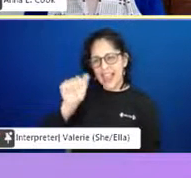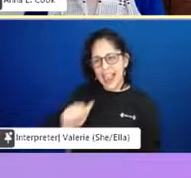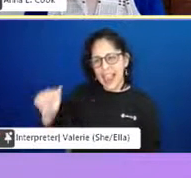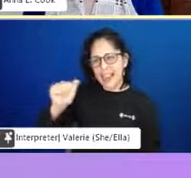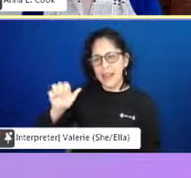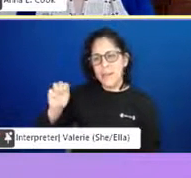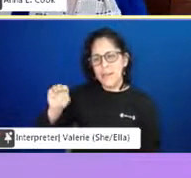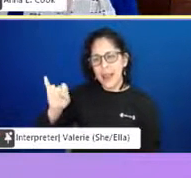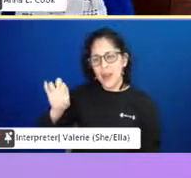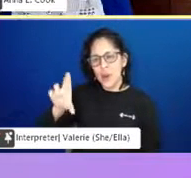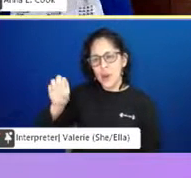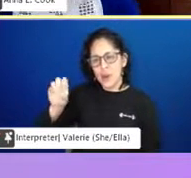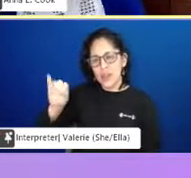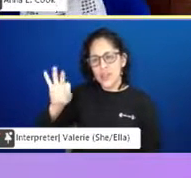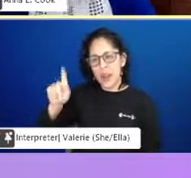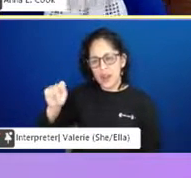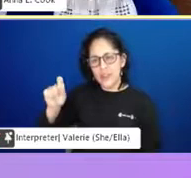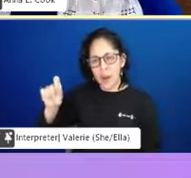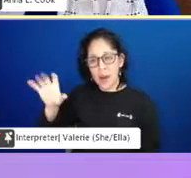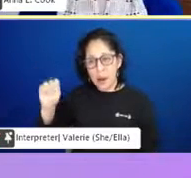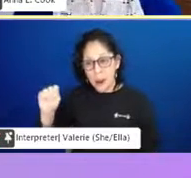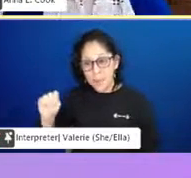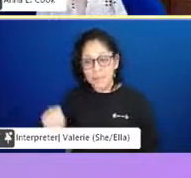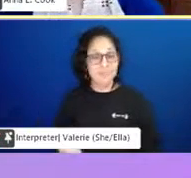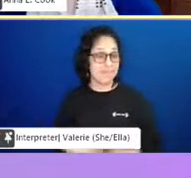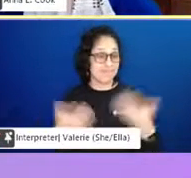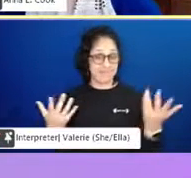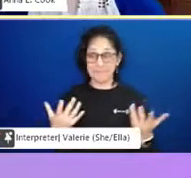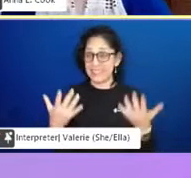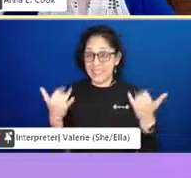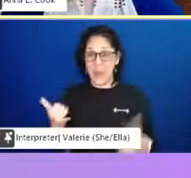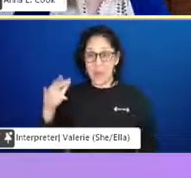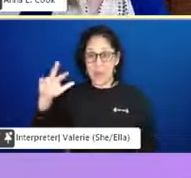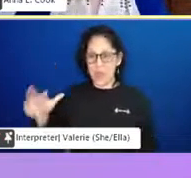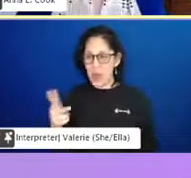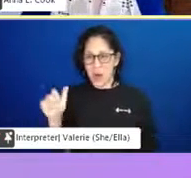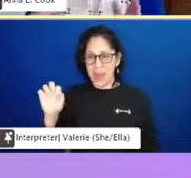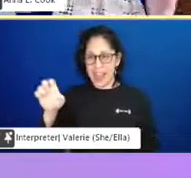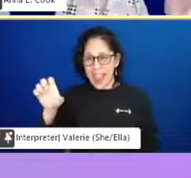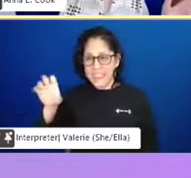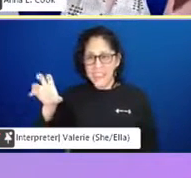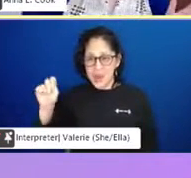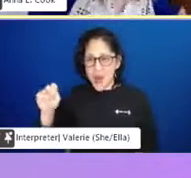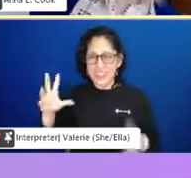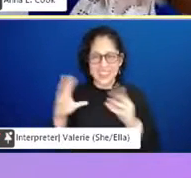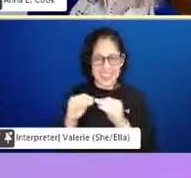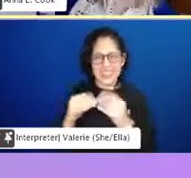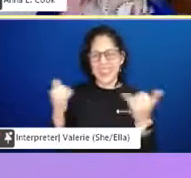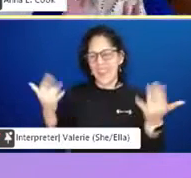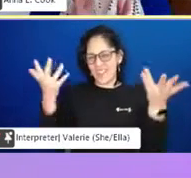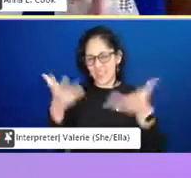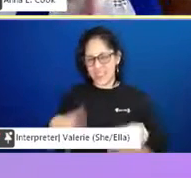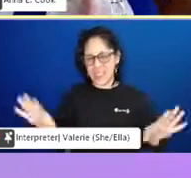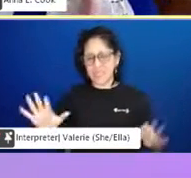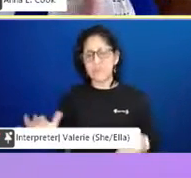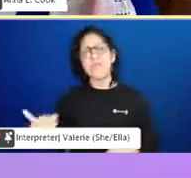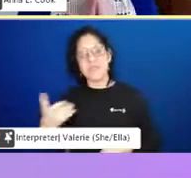with that in mind my third ex-con session sort of comes to an end we have time for questions um